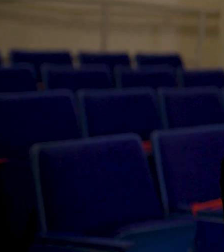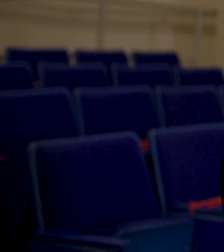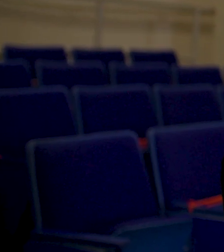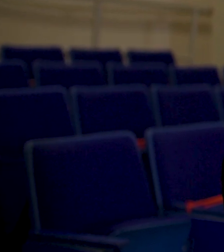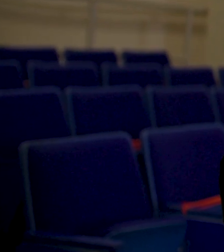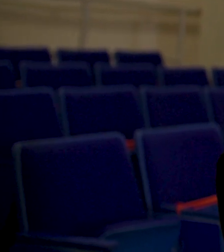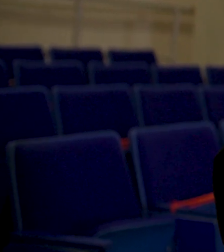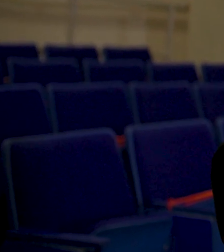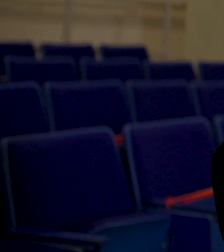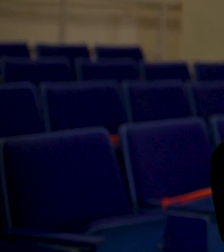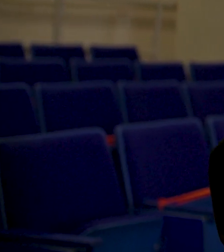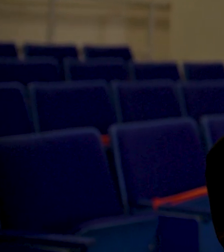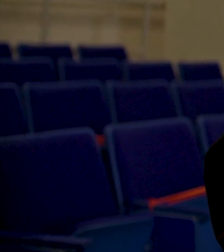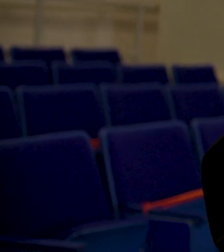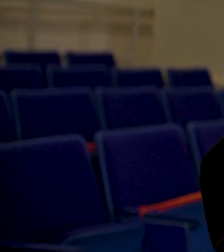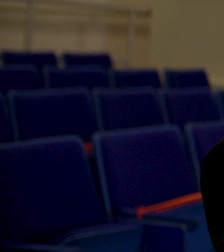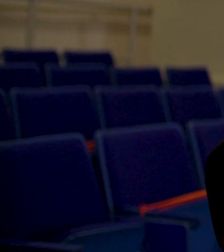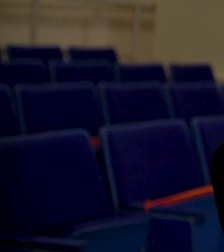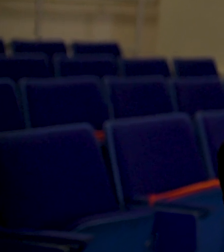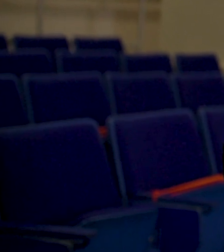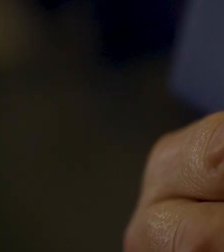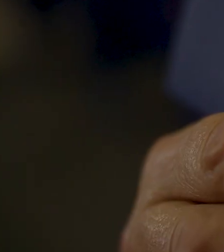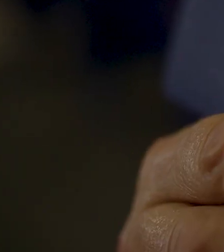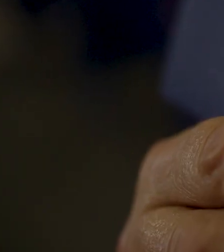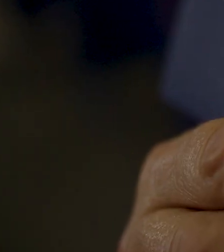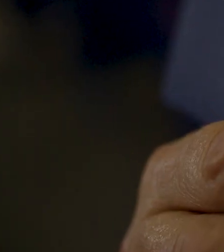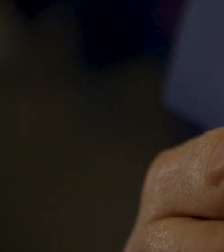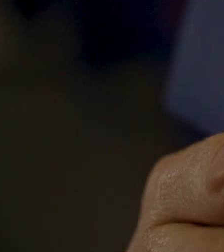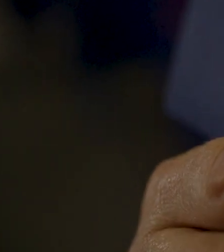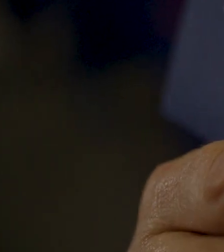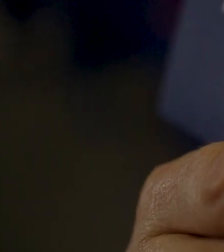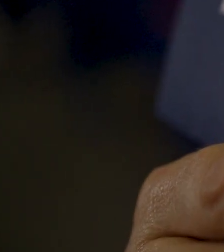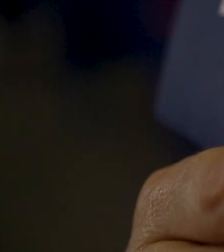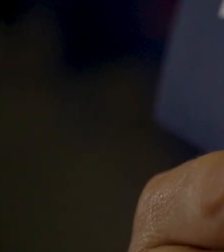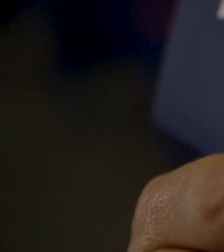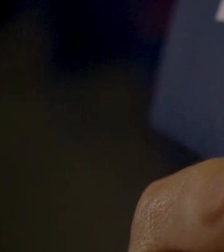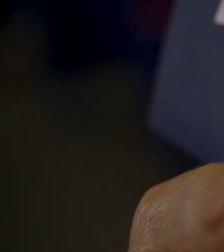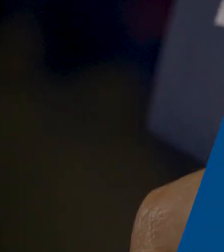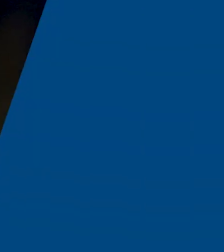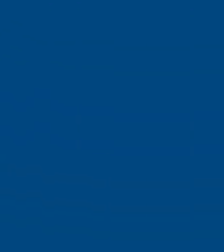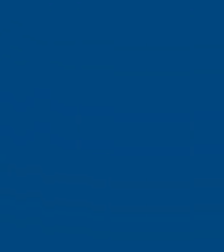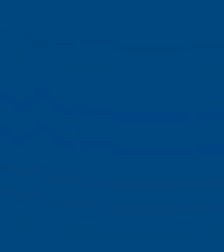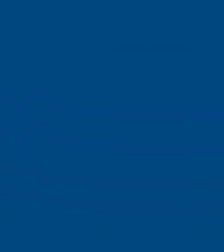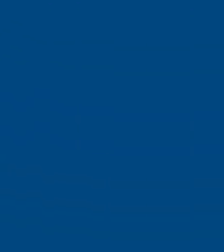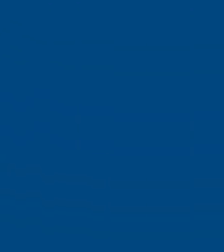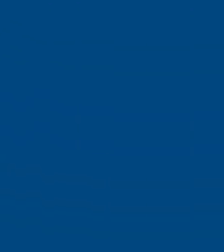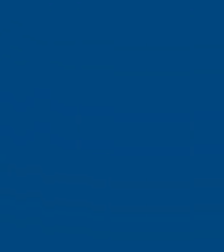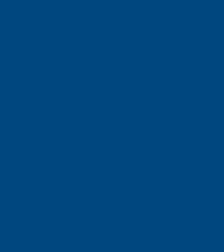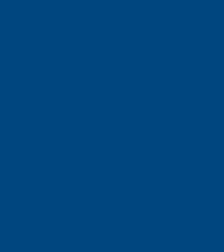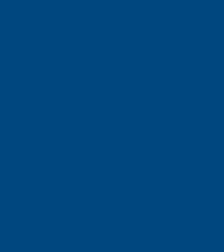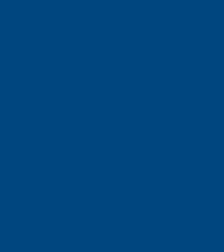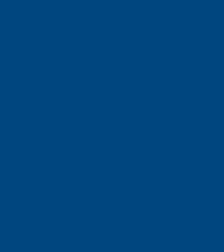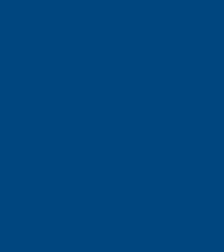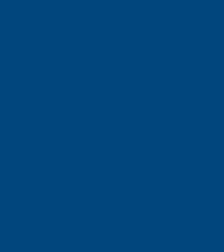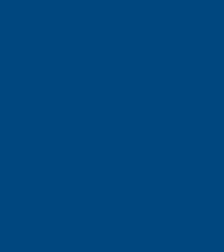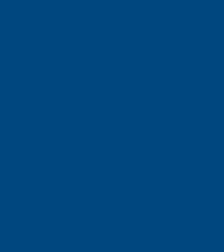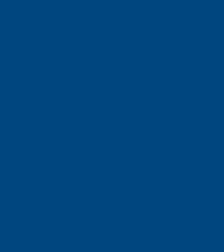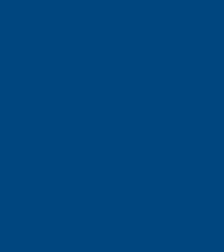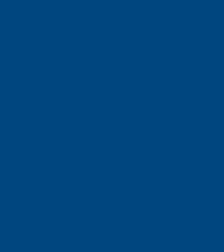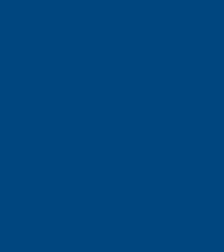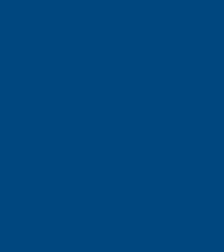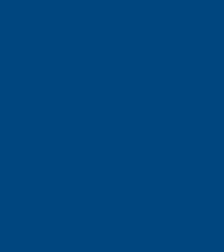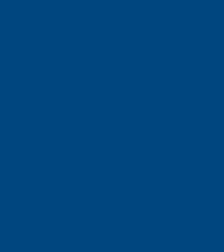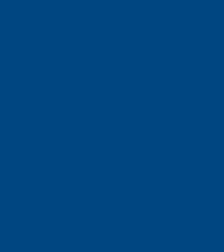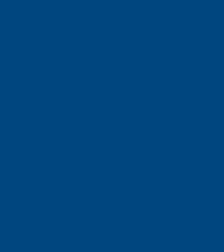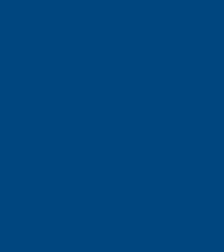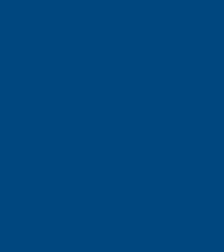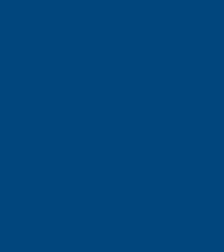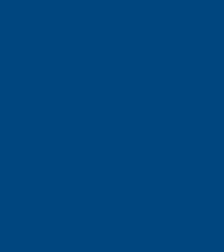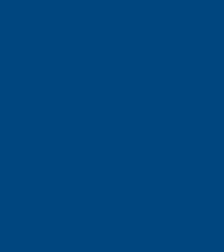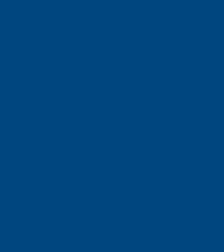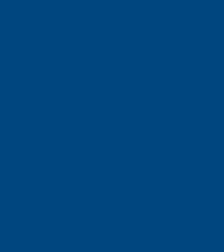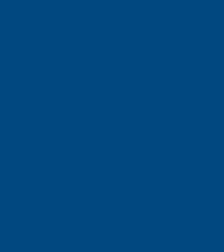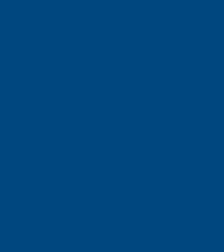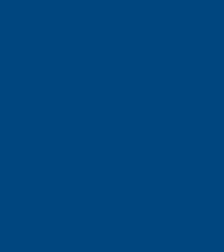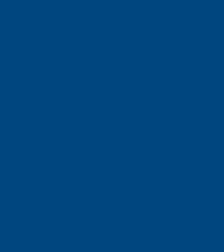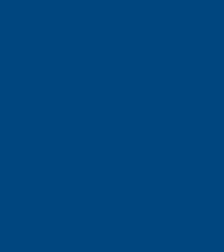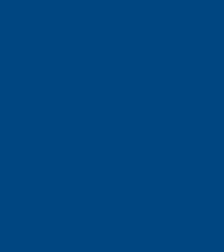Motivational music